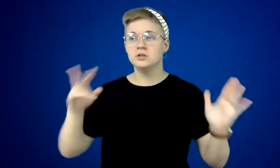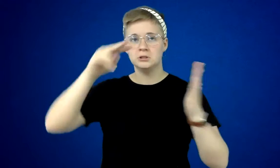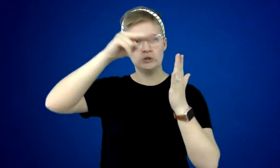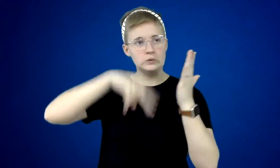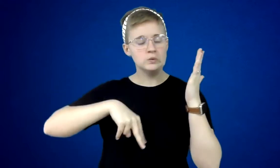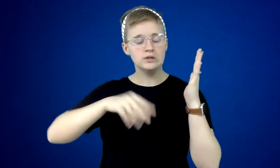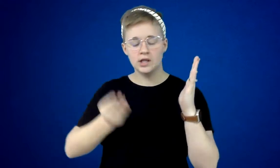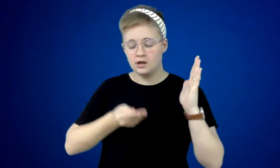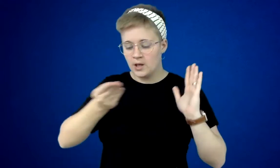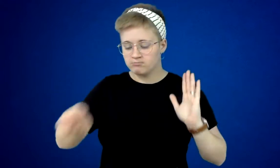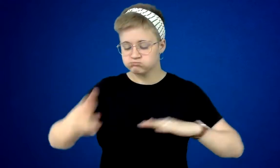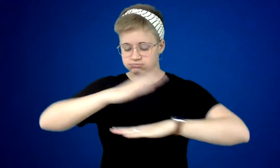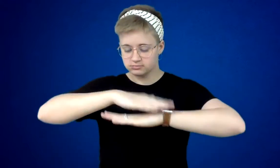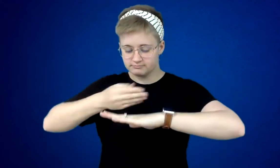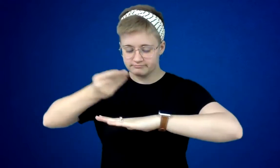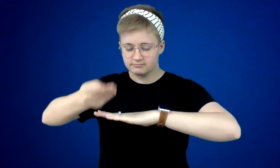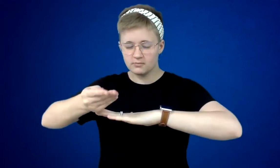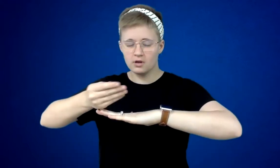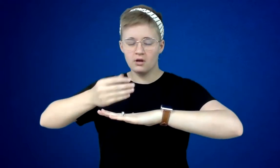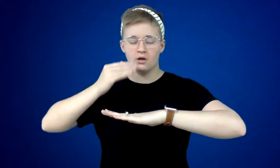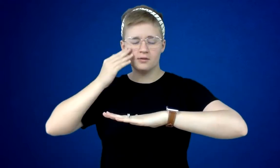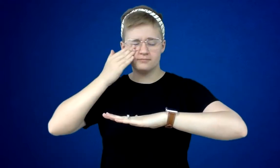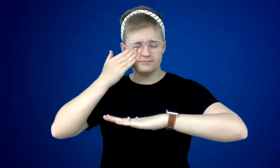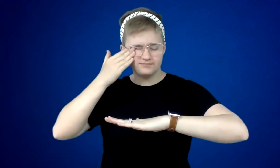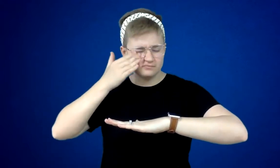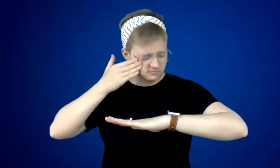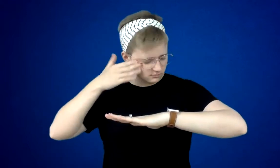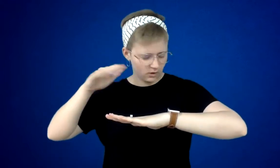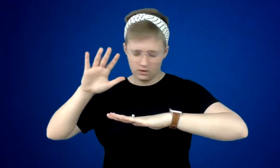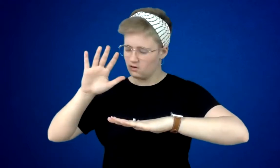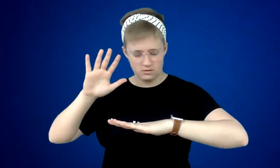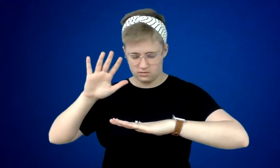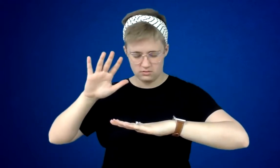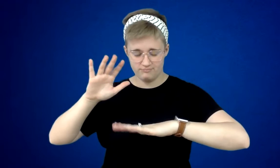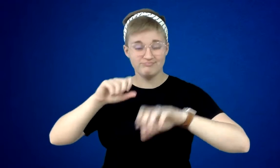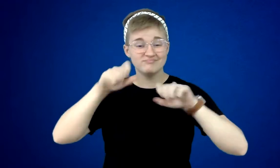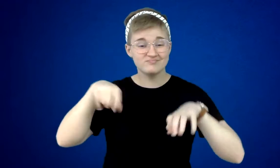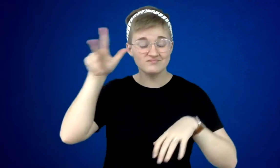eyes with his fingers and sighed. The rain beat a sad rhythm on the roof of the motel.